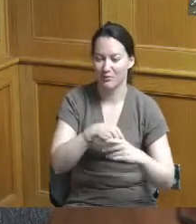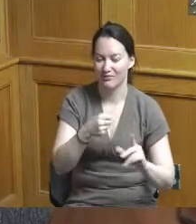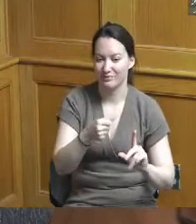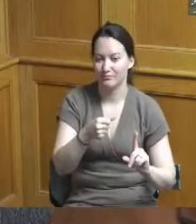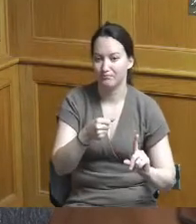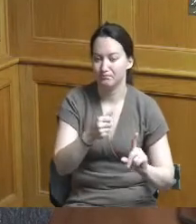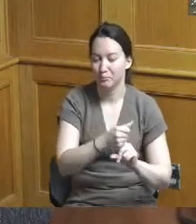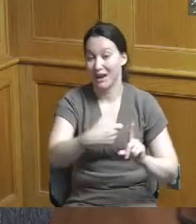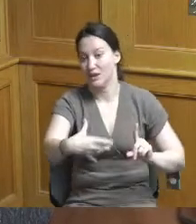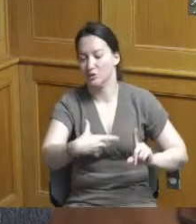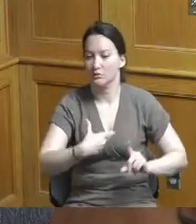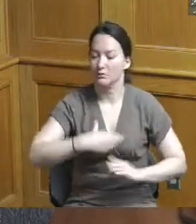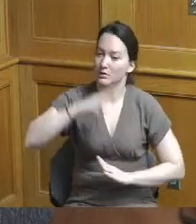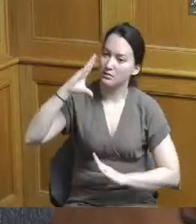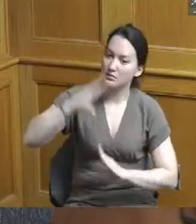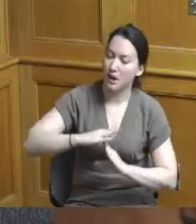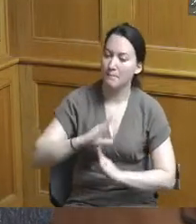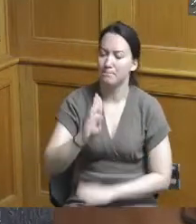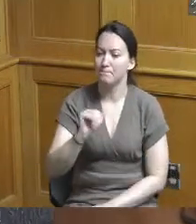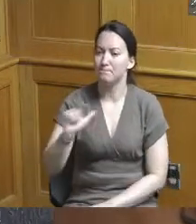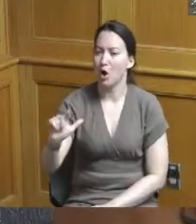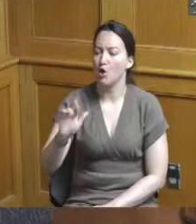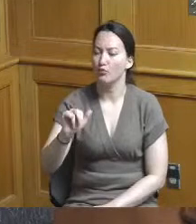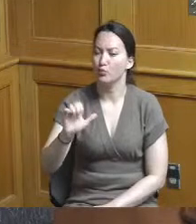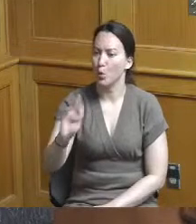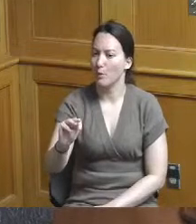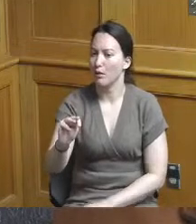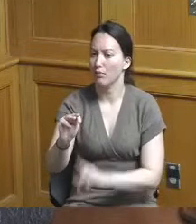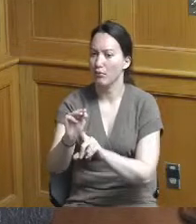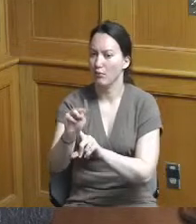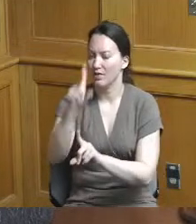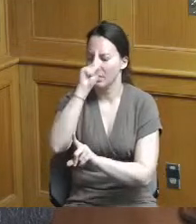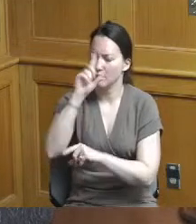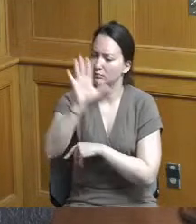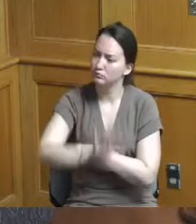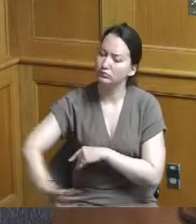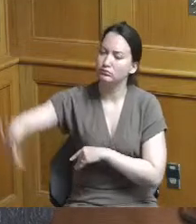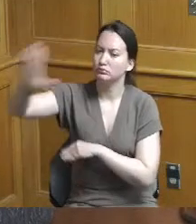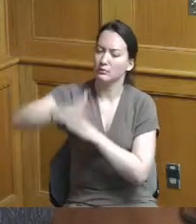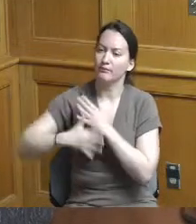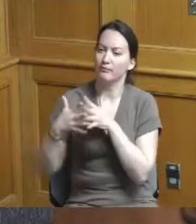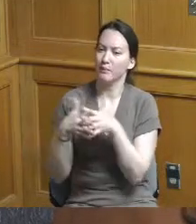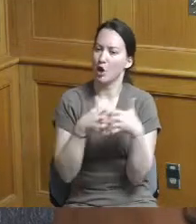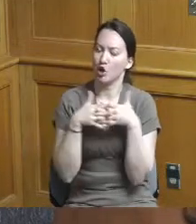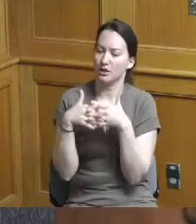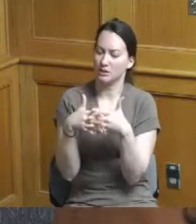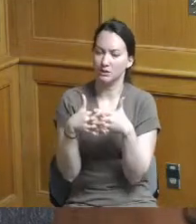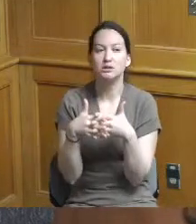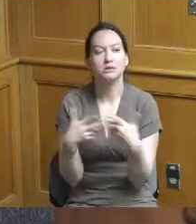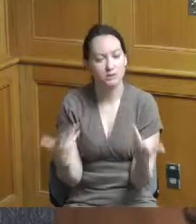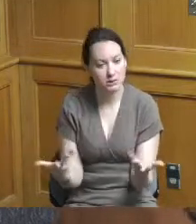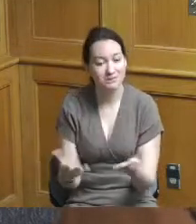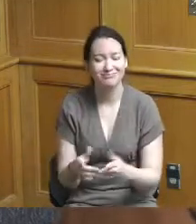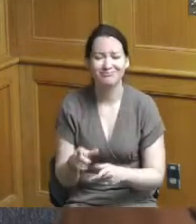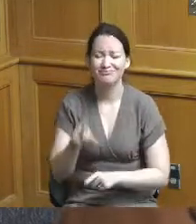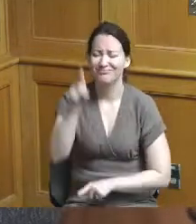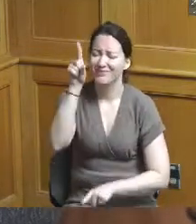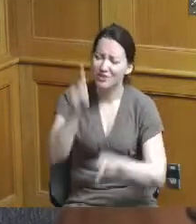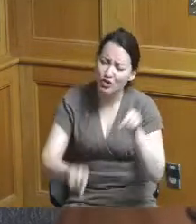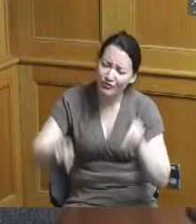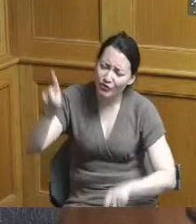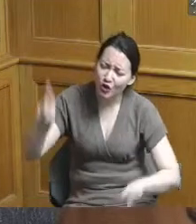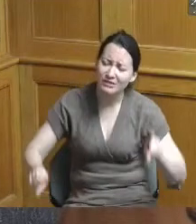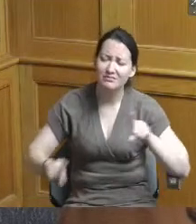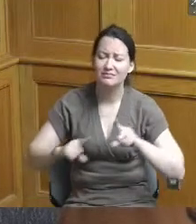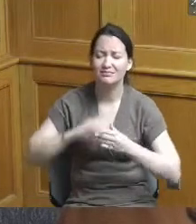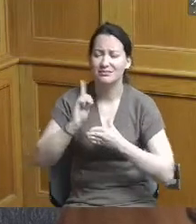we have the number one Ballroom I think in the country we had diverse designers you can go in our